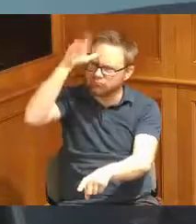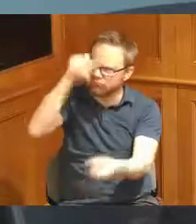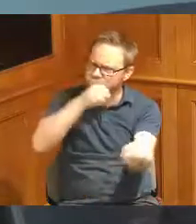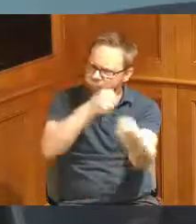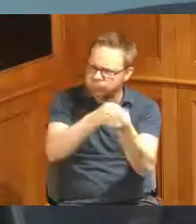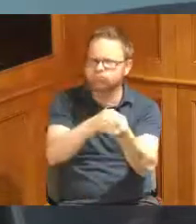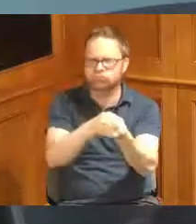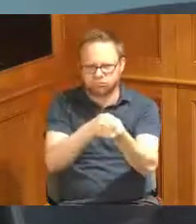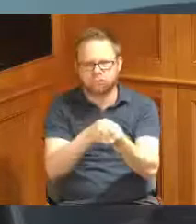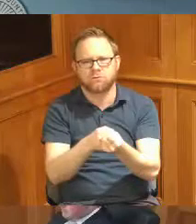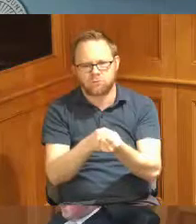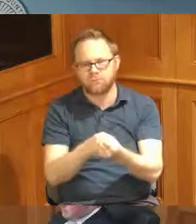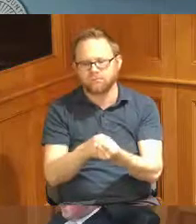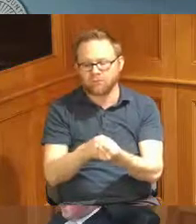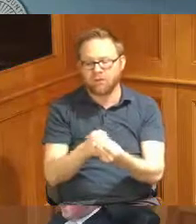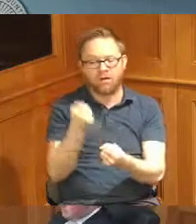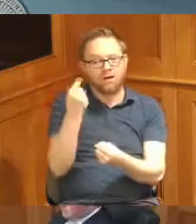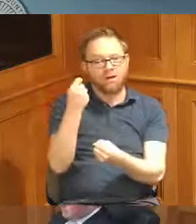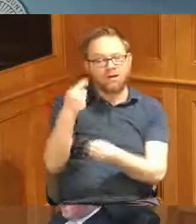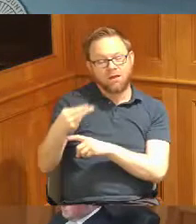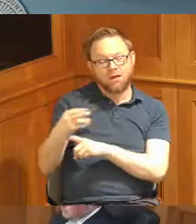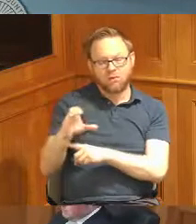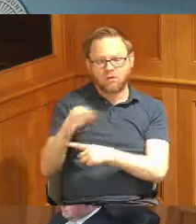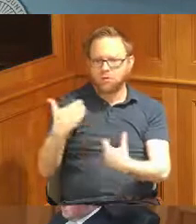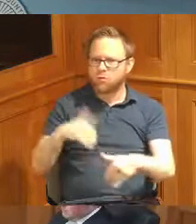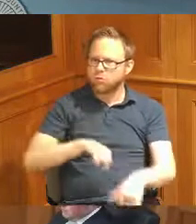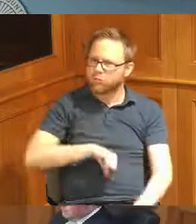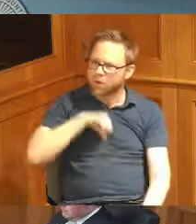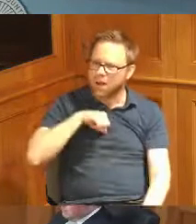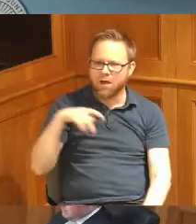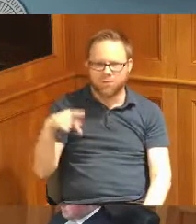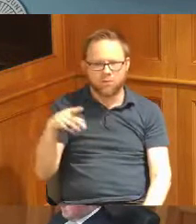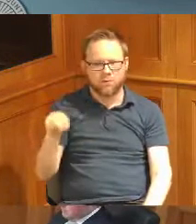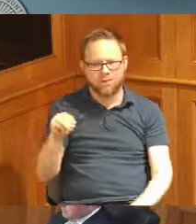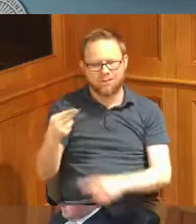and whereas Hamilton County is very proud of first sale Marion High School girls basketball